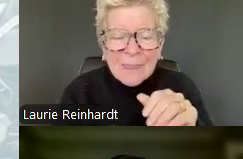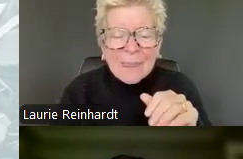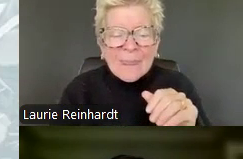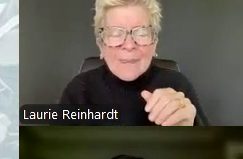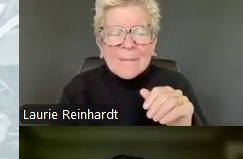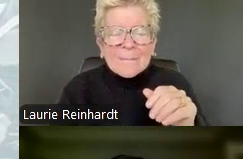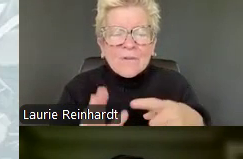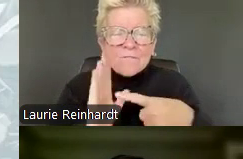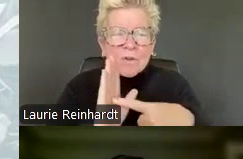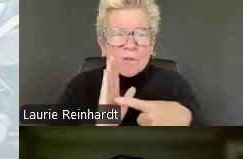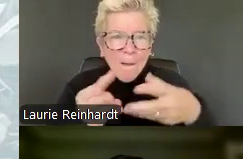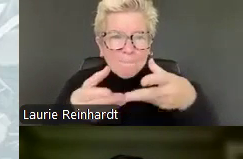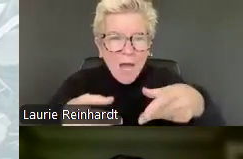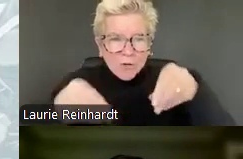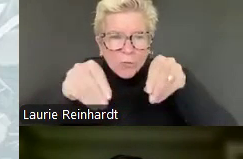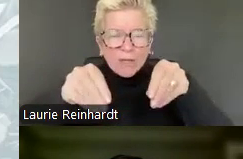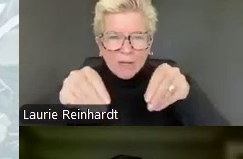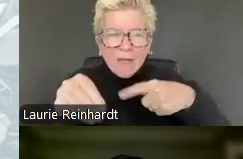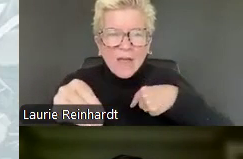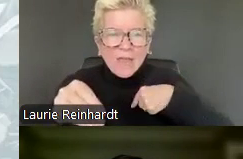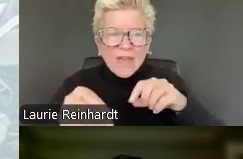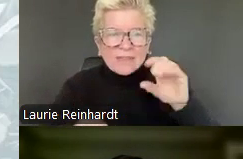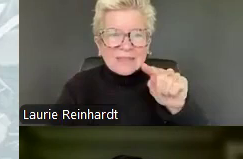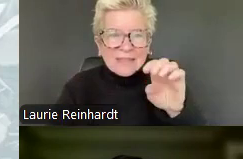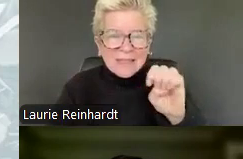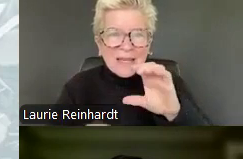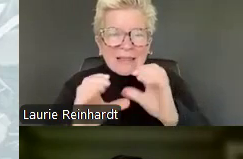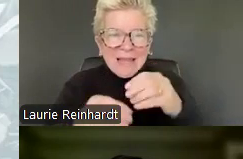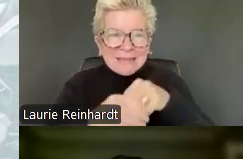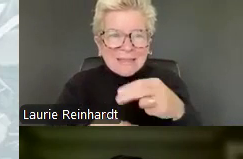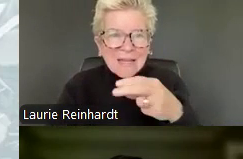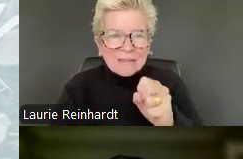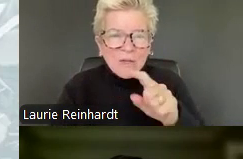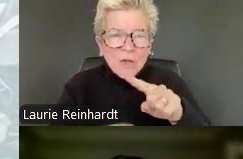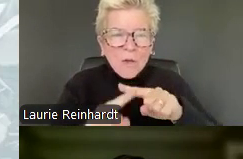Pottery is a CTE class in high school, but it is considered only an art class